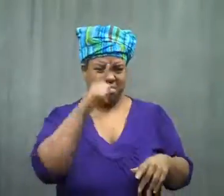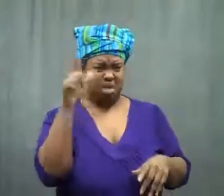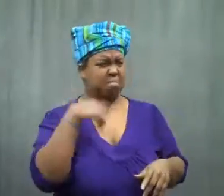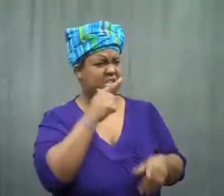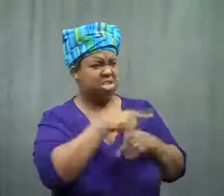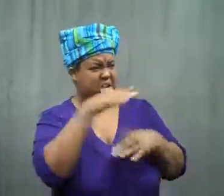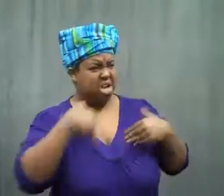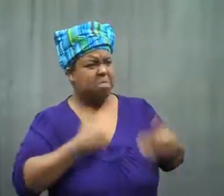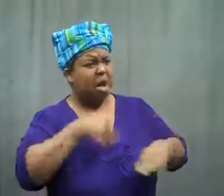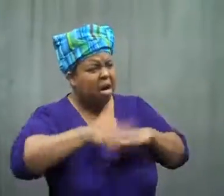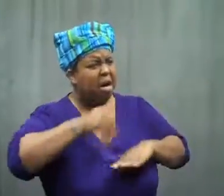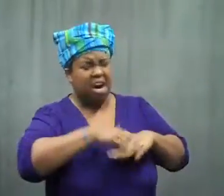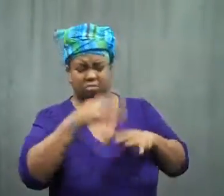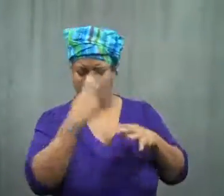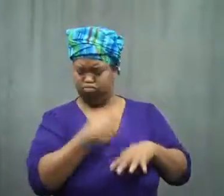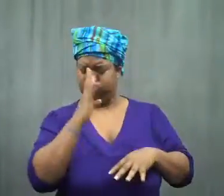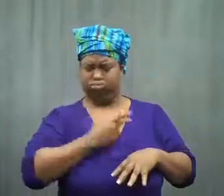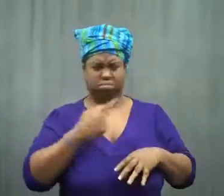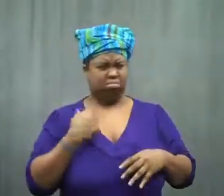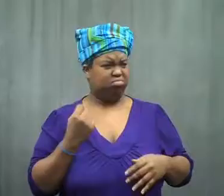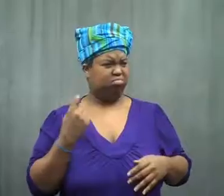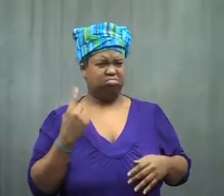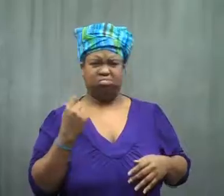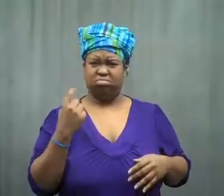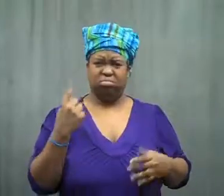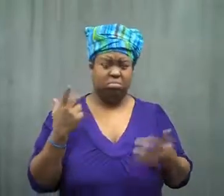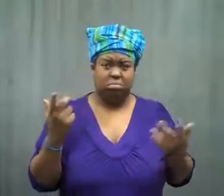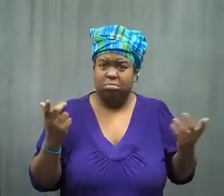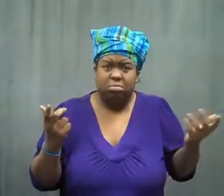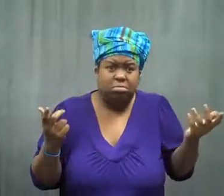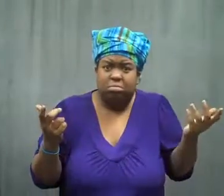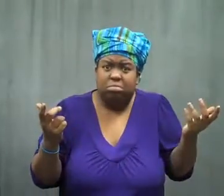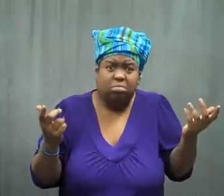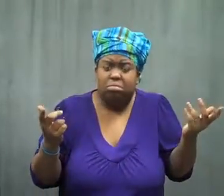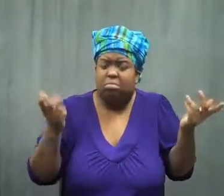I called my younger sister, and she ignored me too. I didn't understand that.